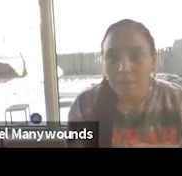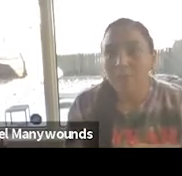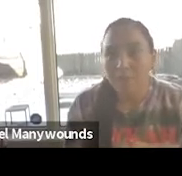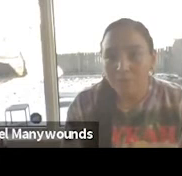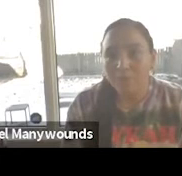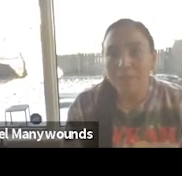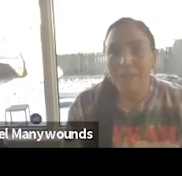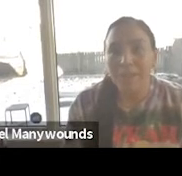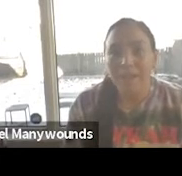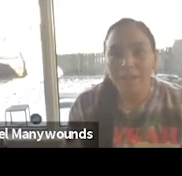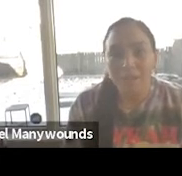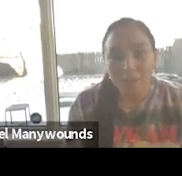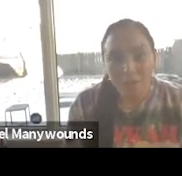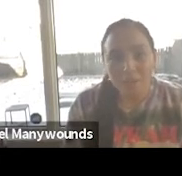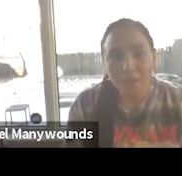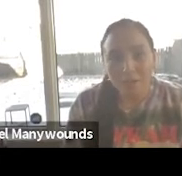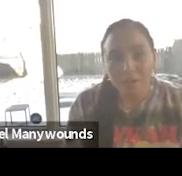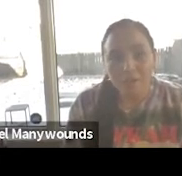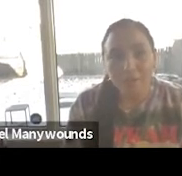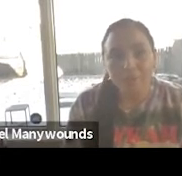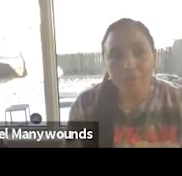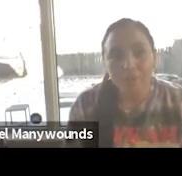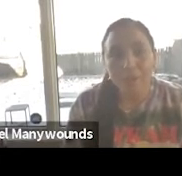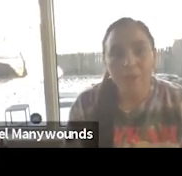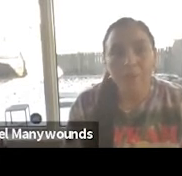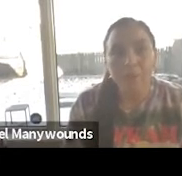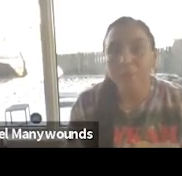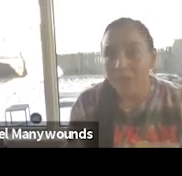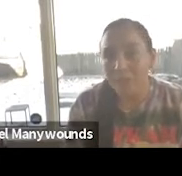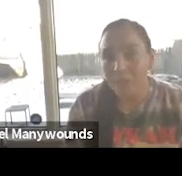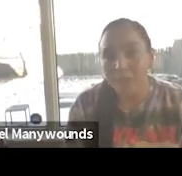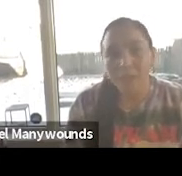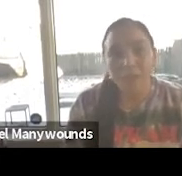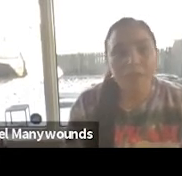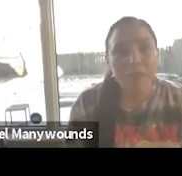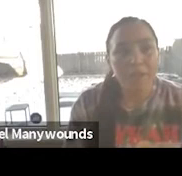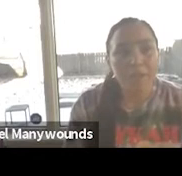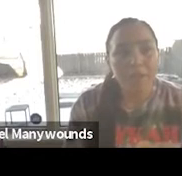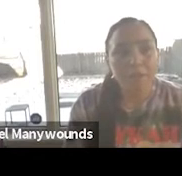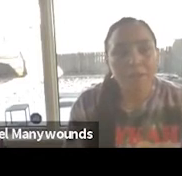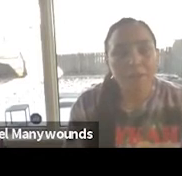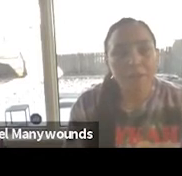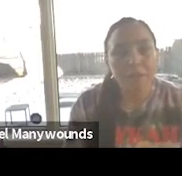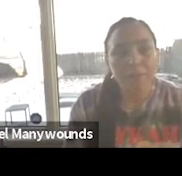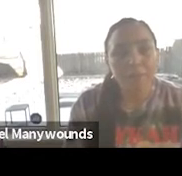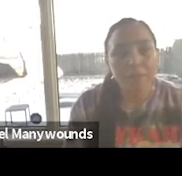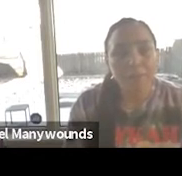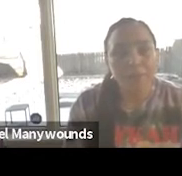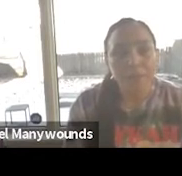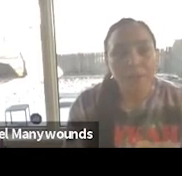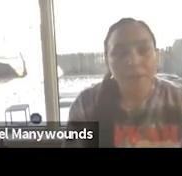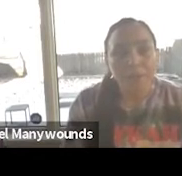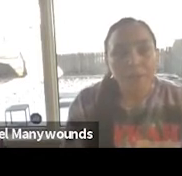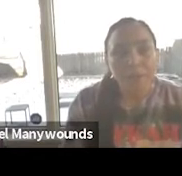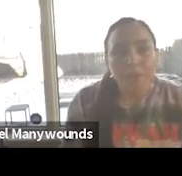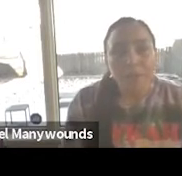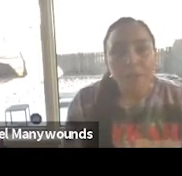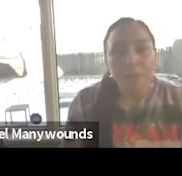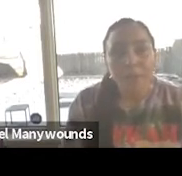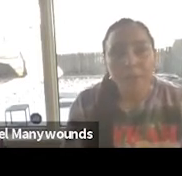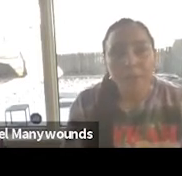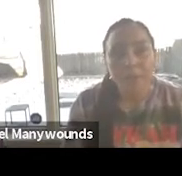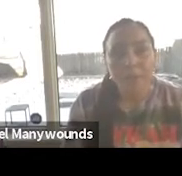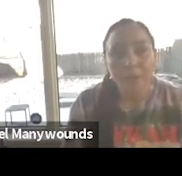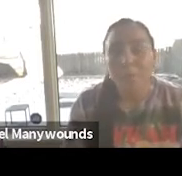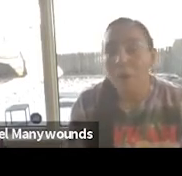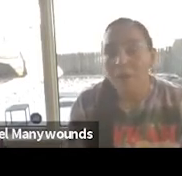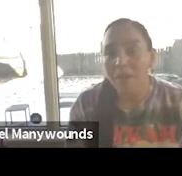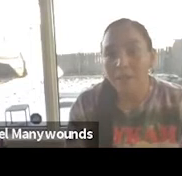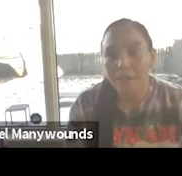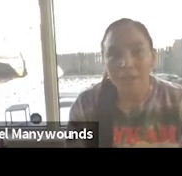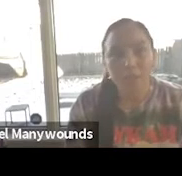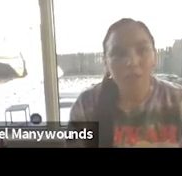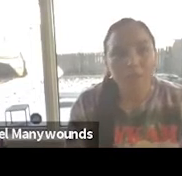moving forward, and there's not enough reflection, there's not enough, I guess pause and like sort of